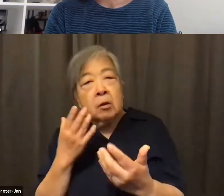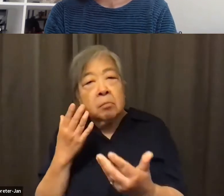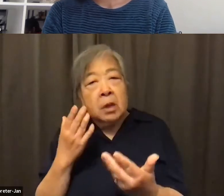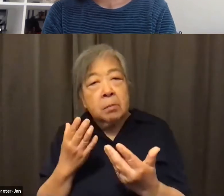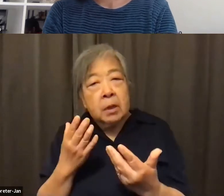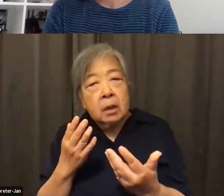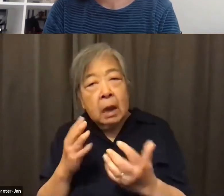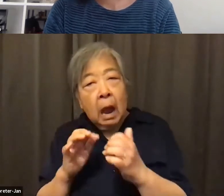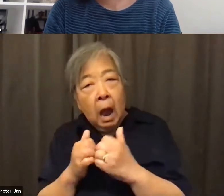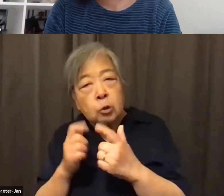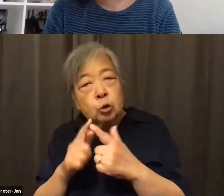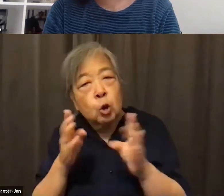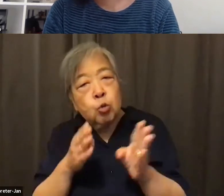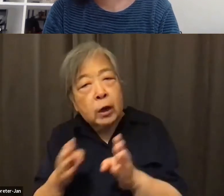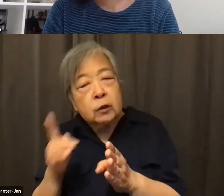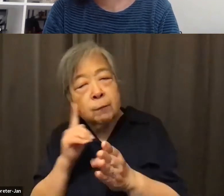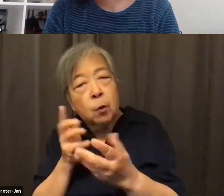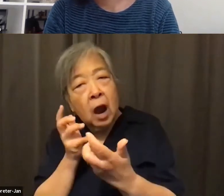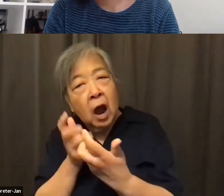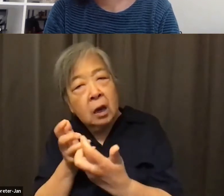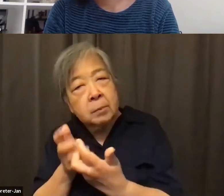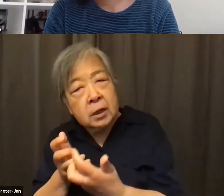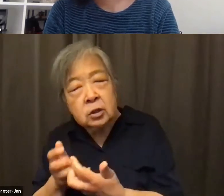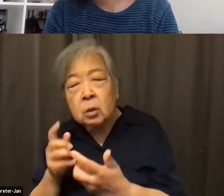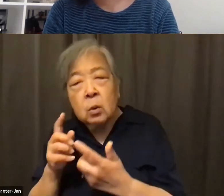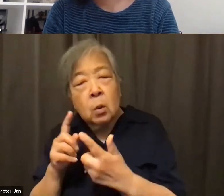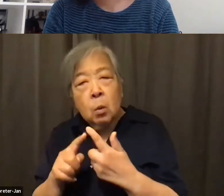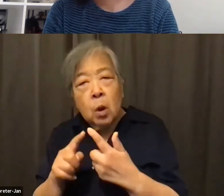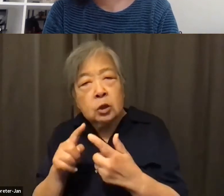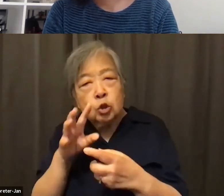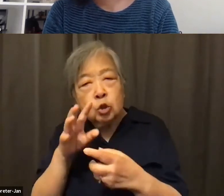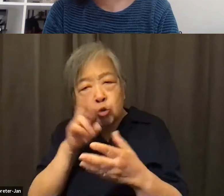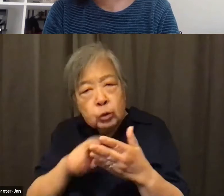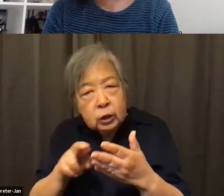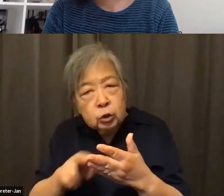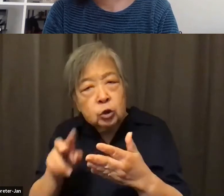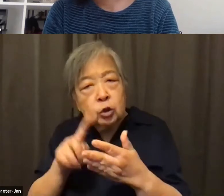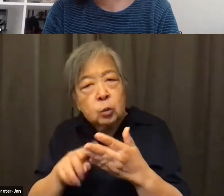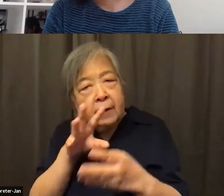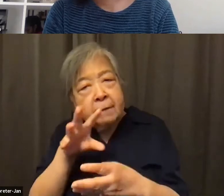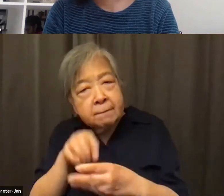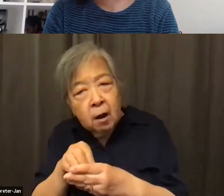international exchange and wonder what goes into it if you're a traveler with a disability.